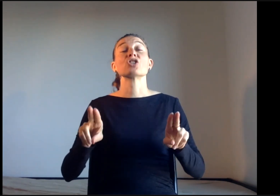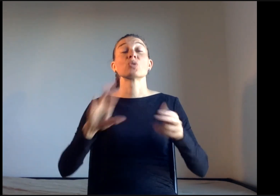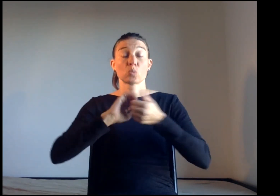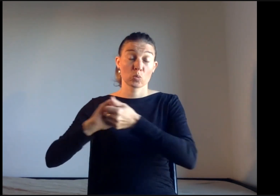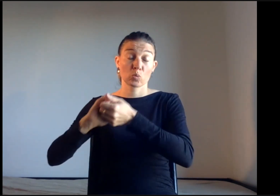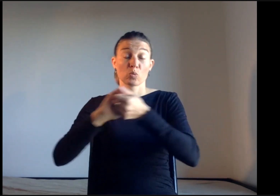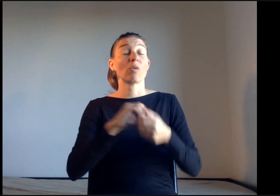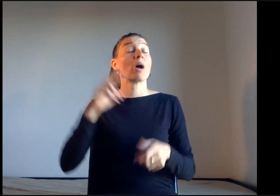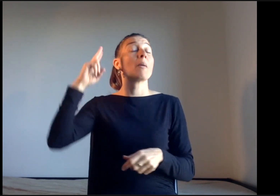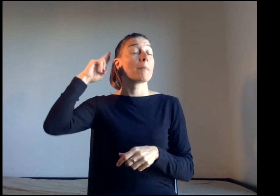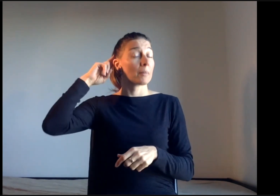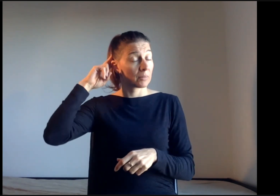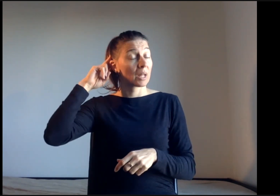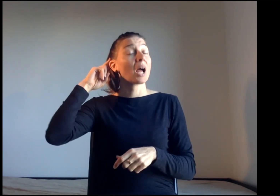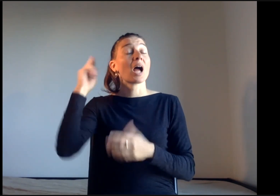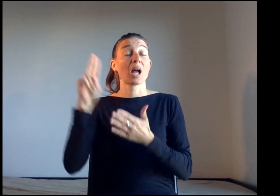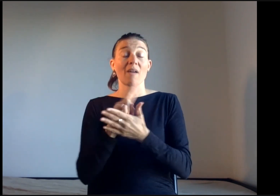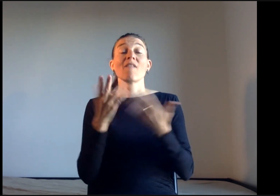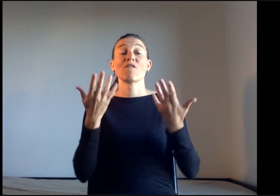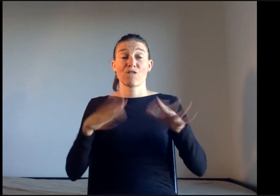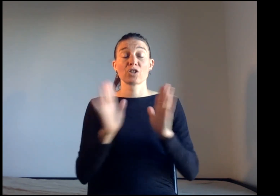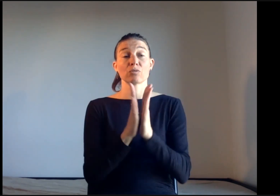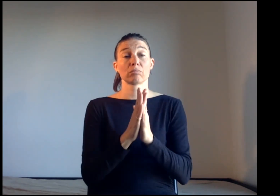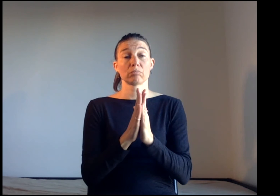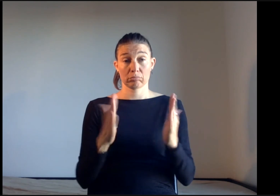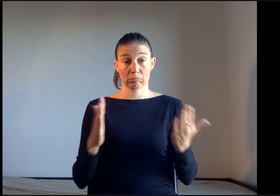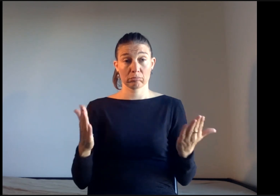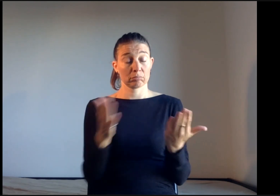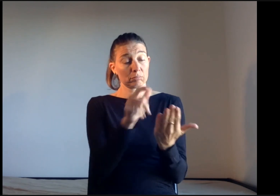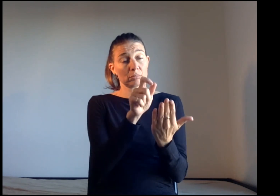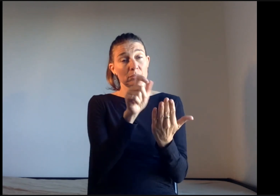it have made brochures to all member countries,